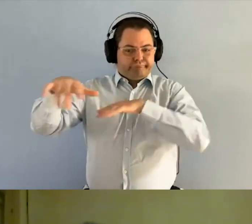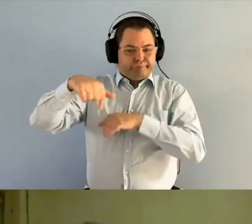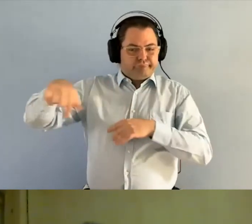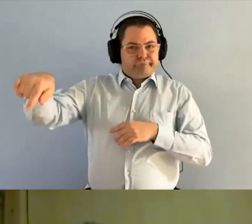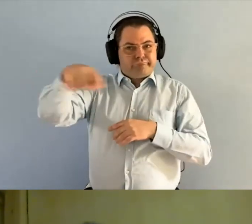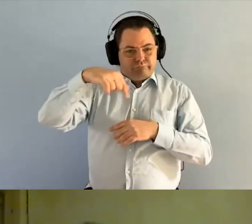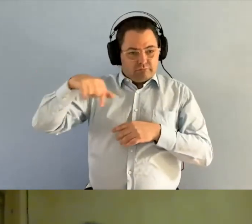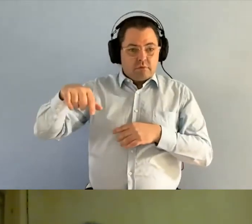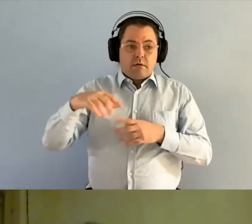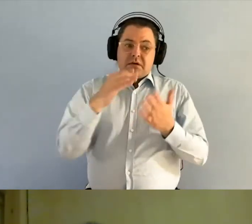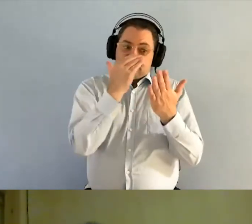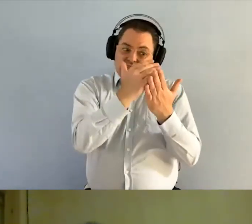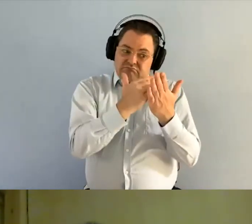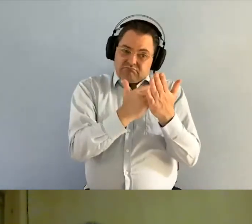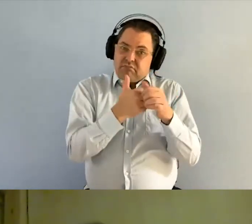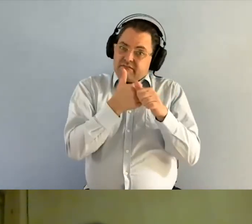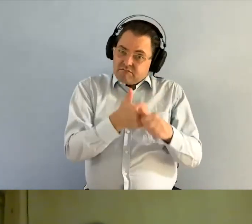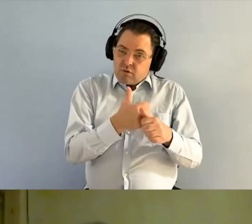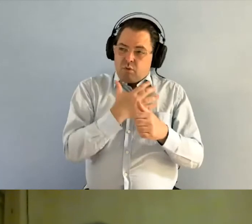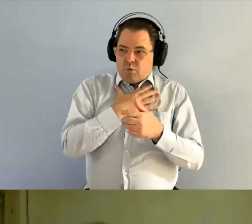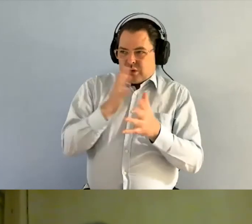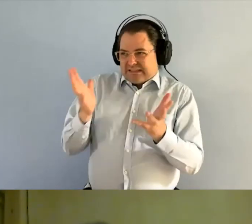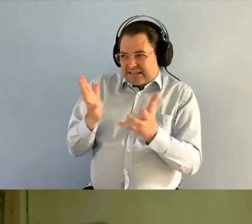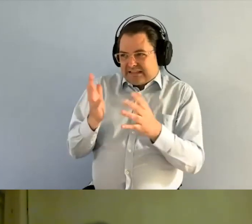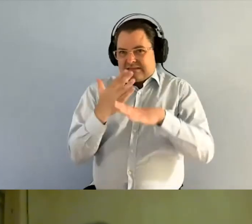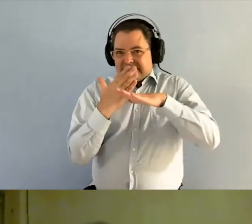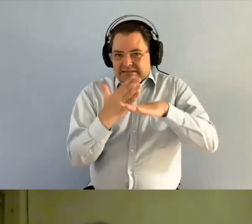in one place. That was difficult